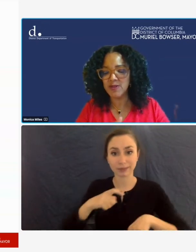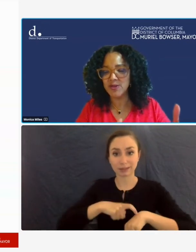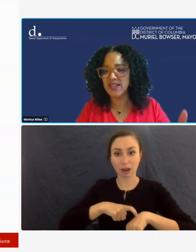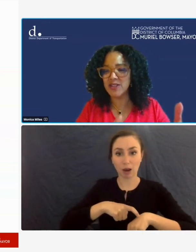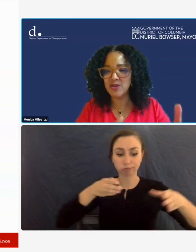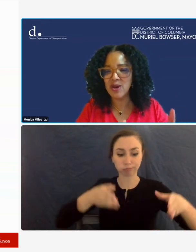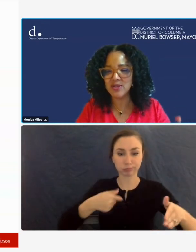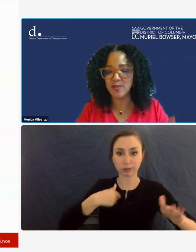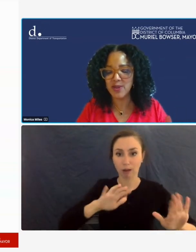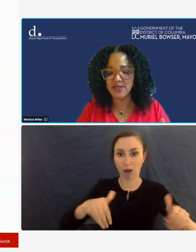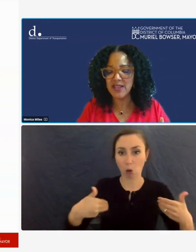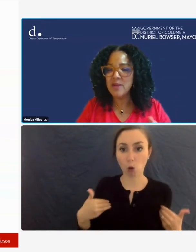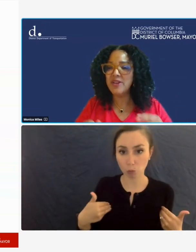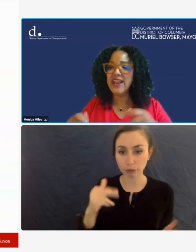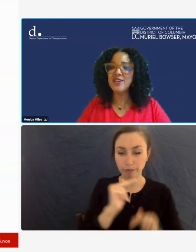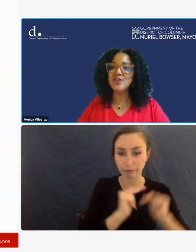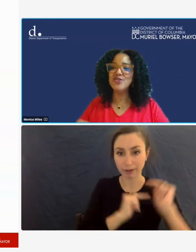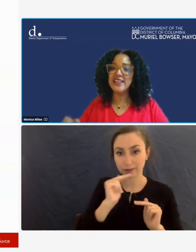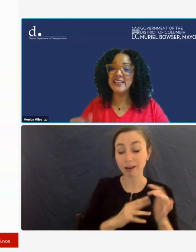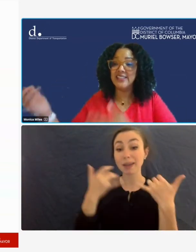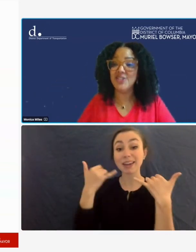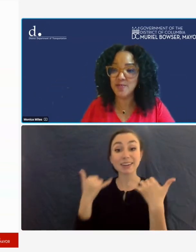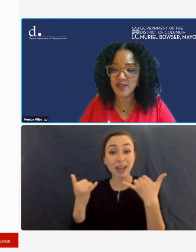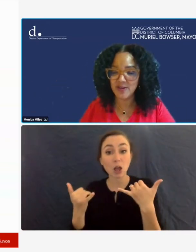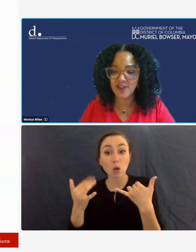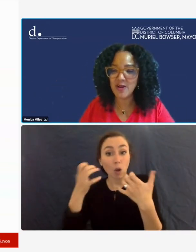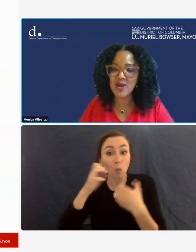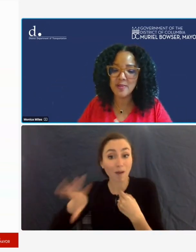of time that you owned the building but now you're trying to get an additional benefit on a building